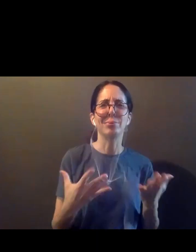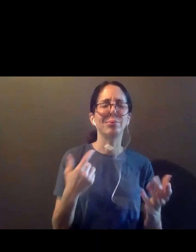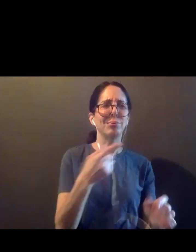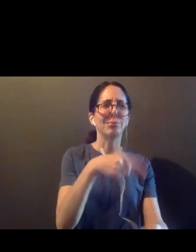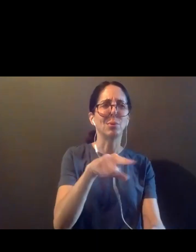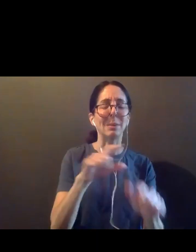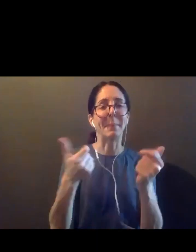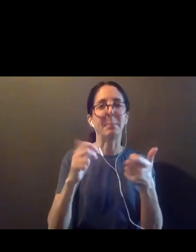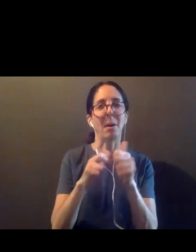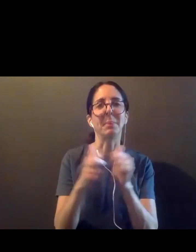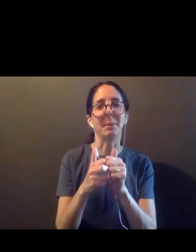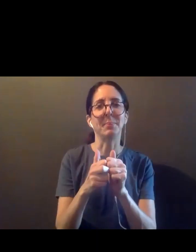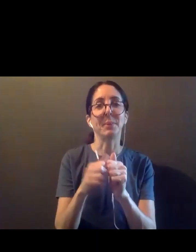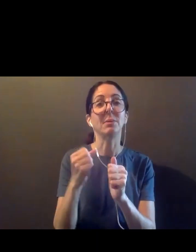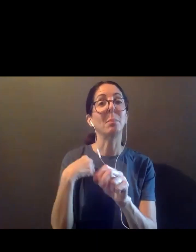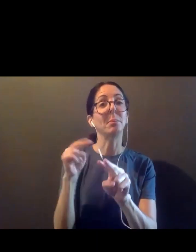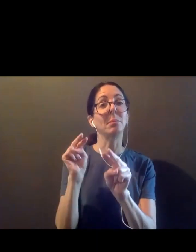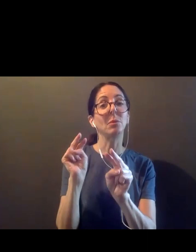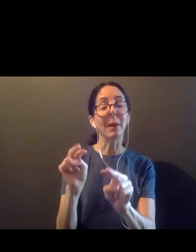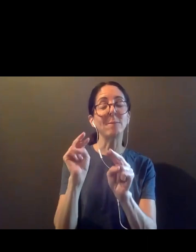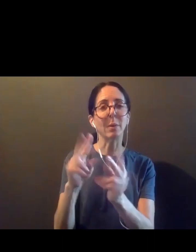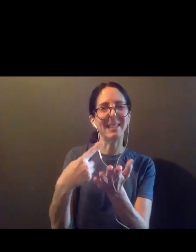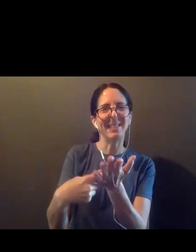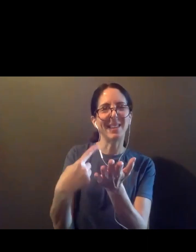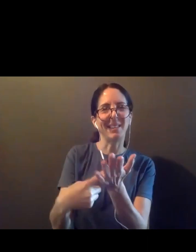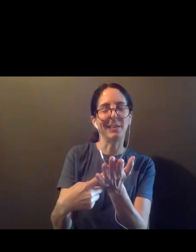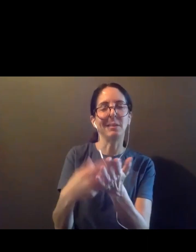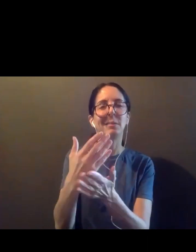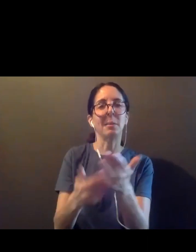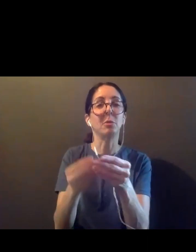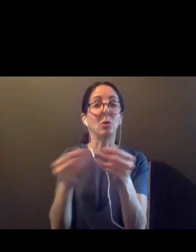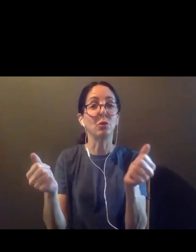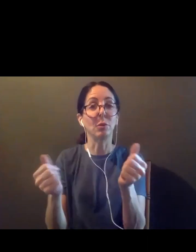And I’m really looking forward to discussing some of the strategies that maybe Francis